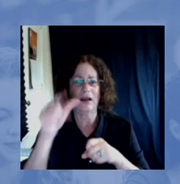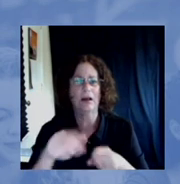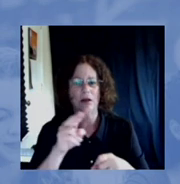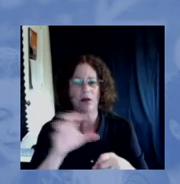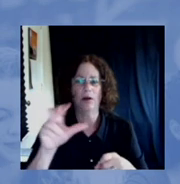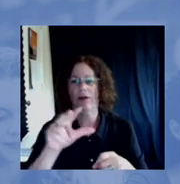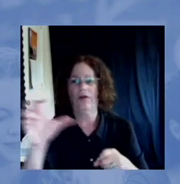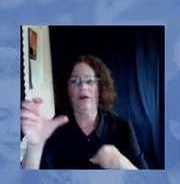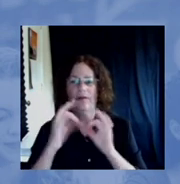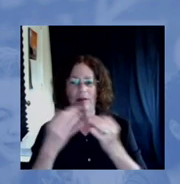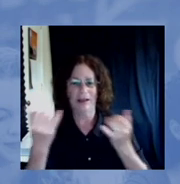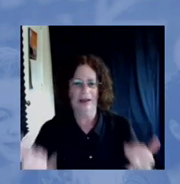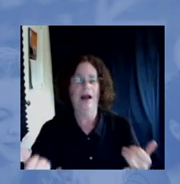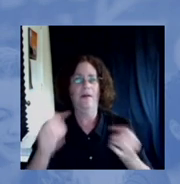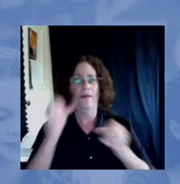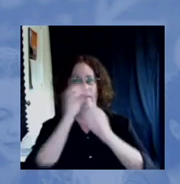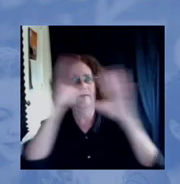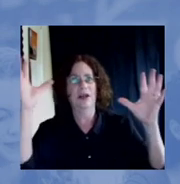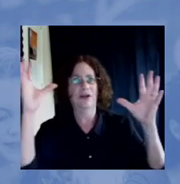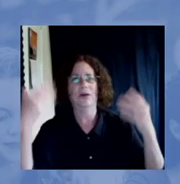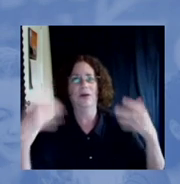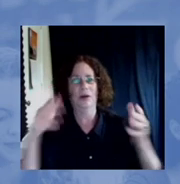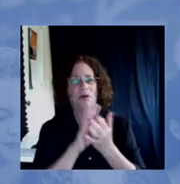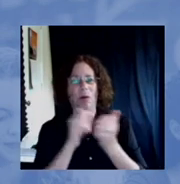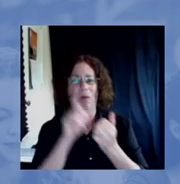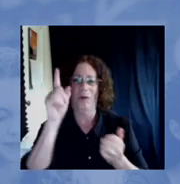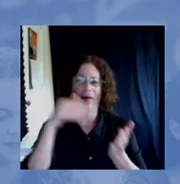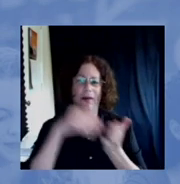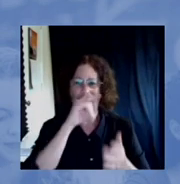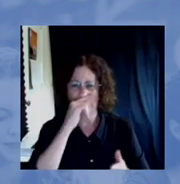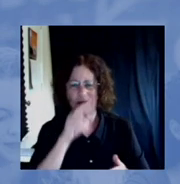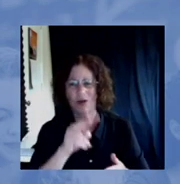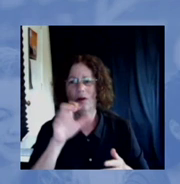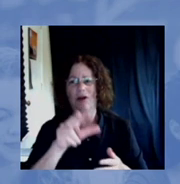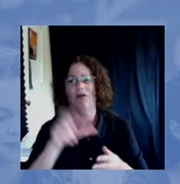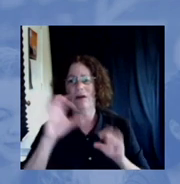THERE WAS A SCHOOL WITH A THOUSAND KIDS AND 2 OR 300 FAMILIES WOULD COME. THERE'S OPPORTUNITIES